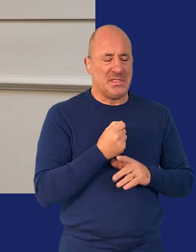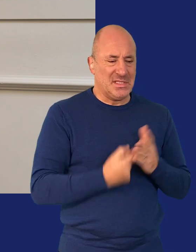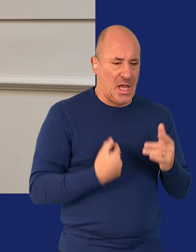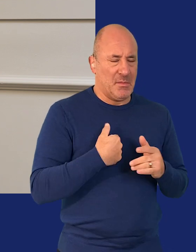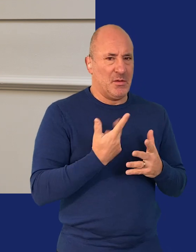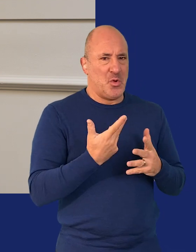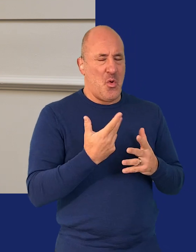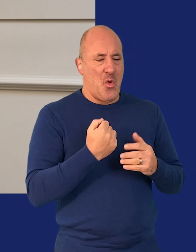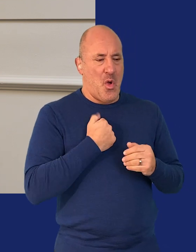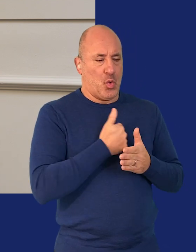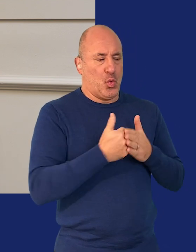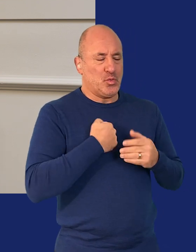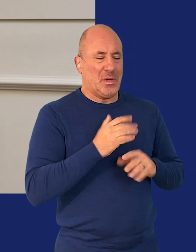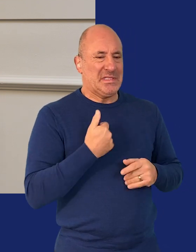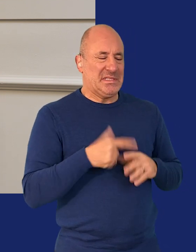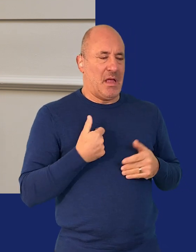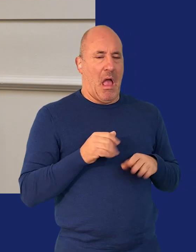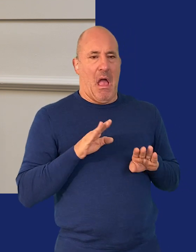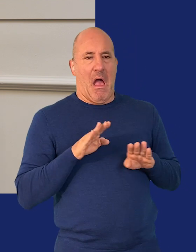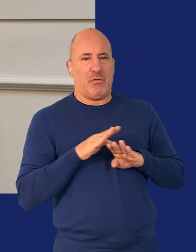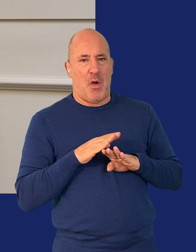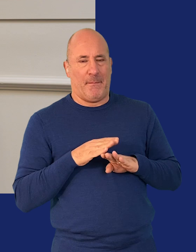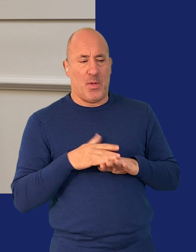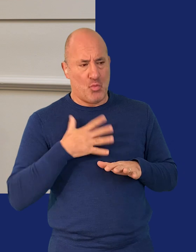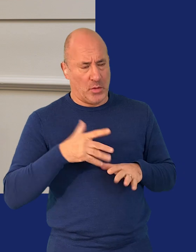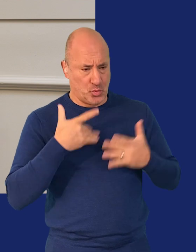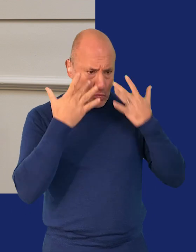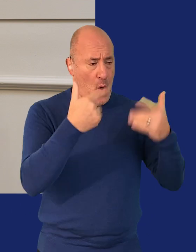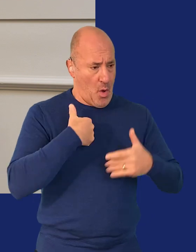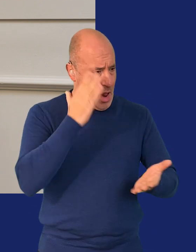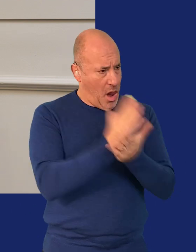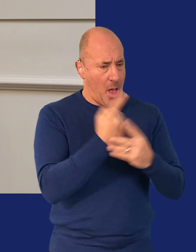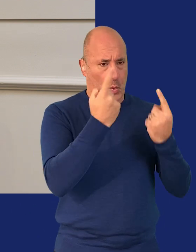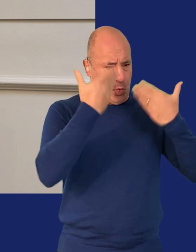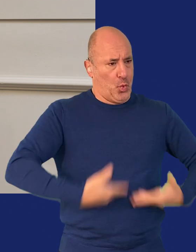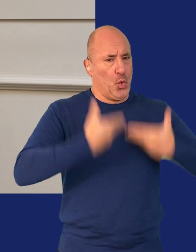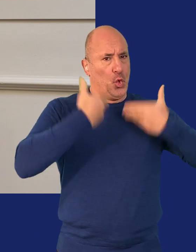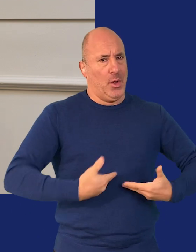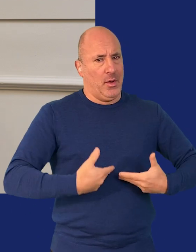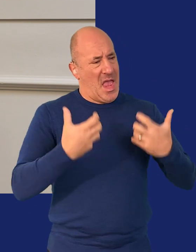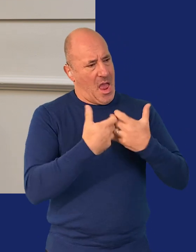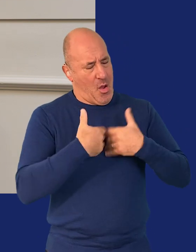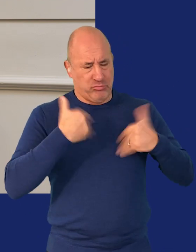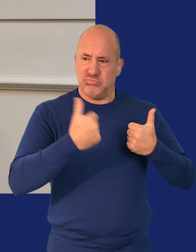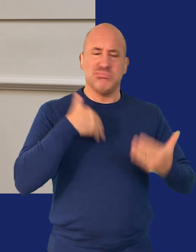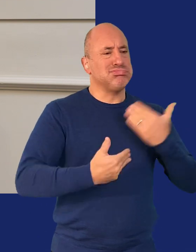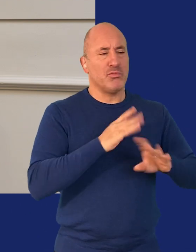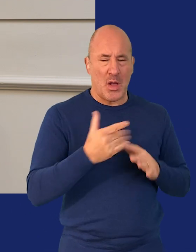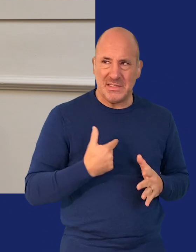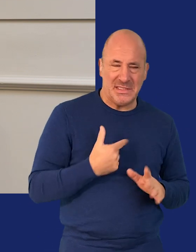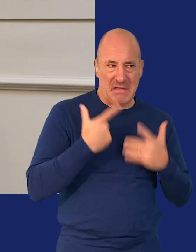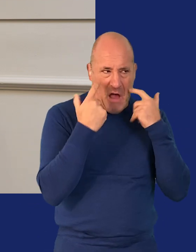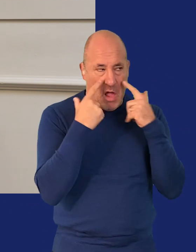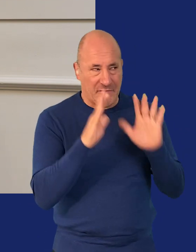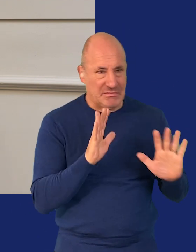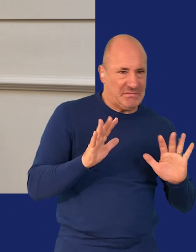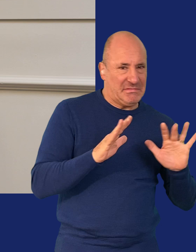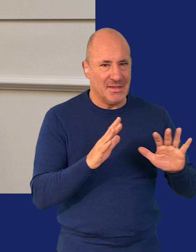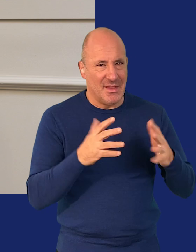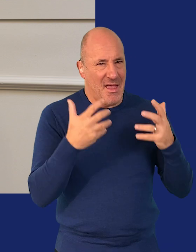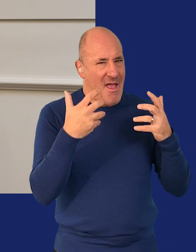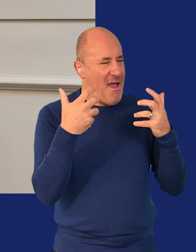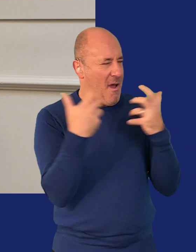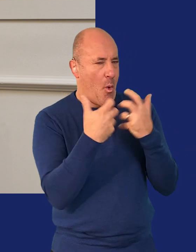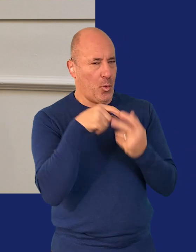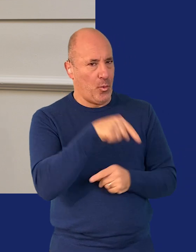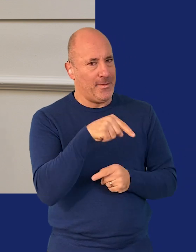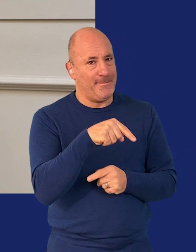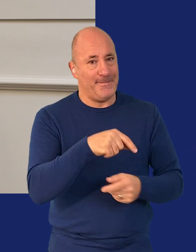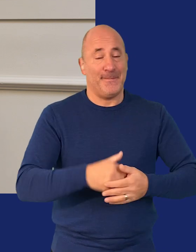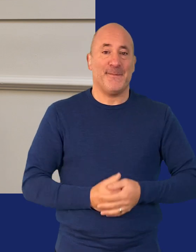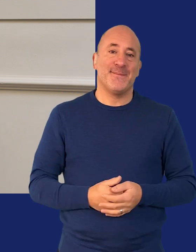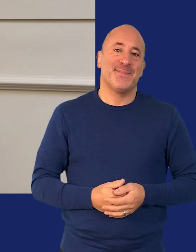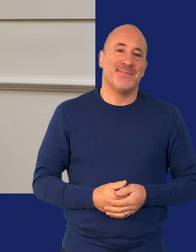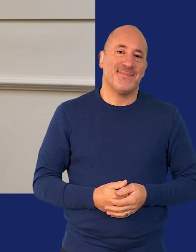they get to a position where, where they can work in the, like, NHS